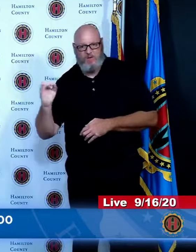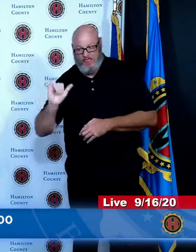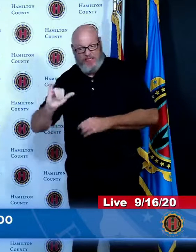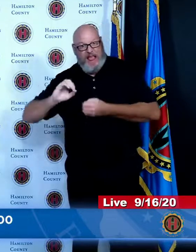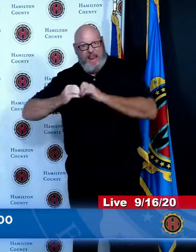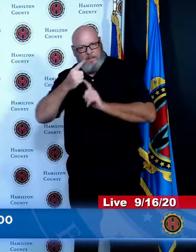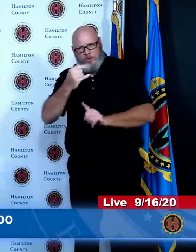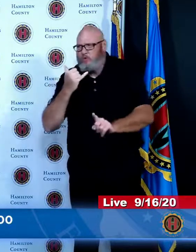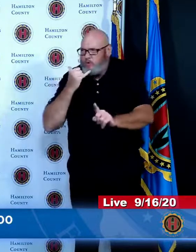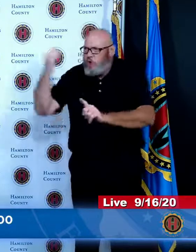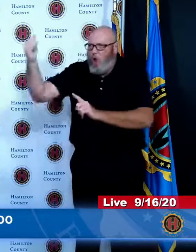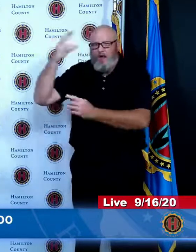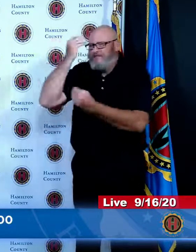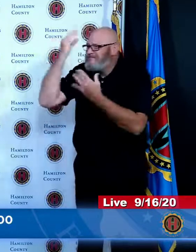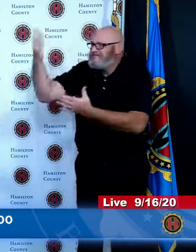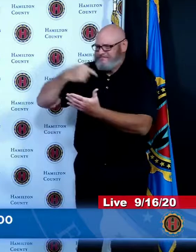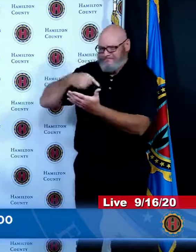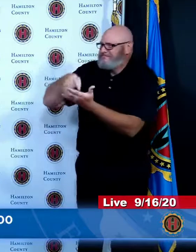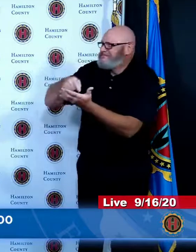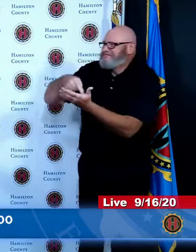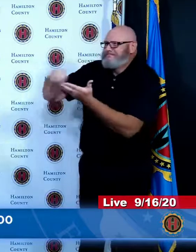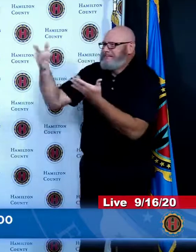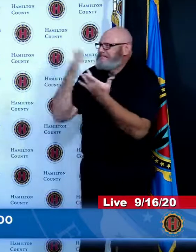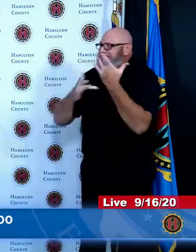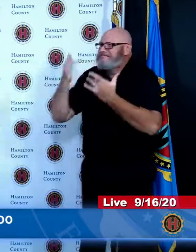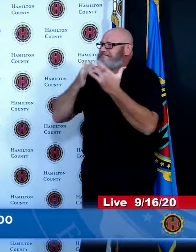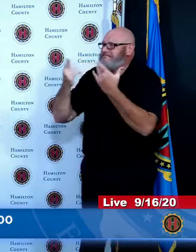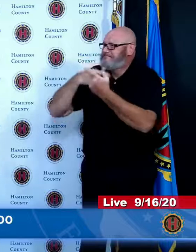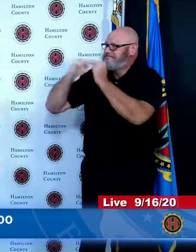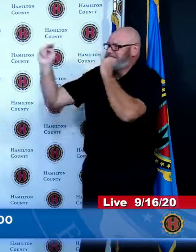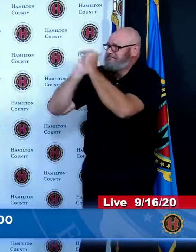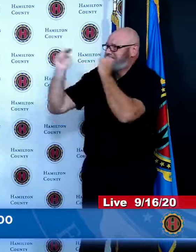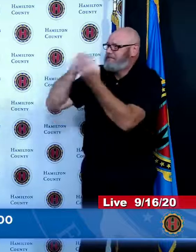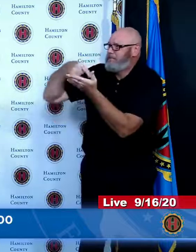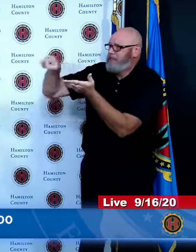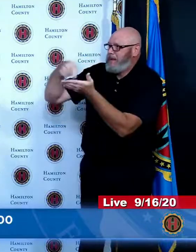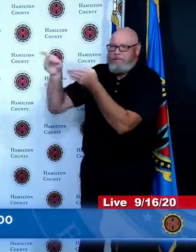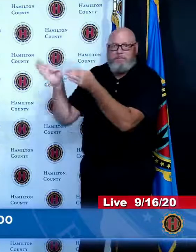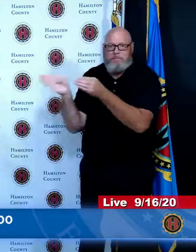please call Duke Energy I know they are open to this idea of